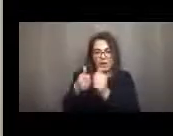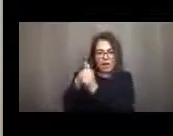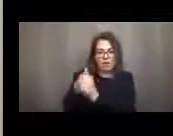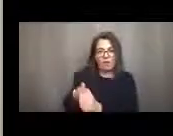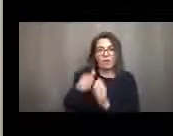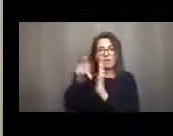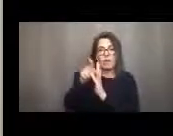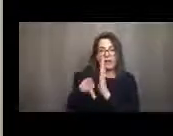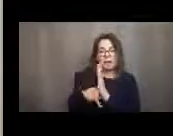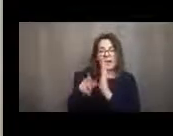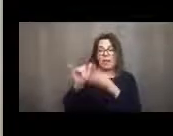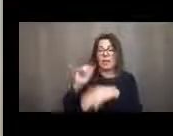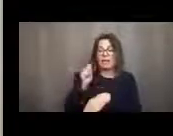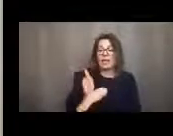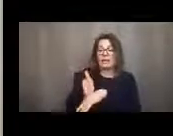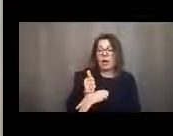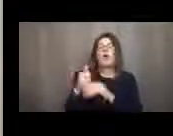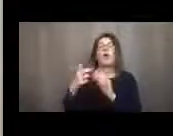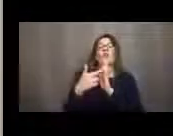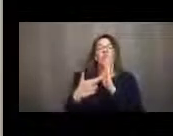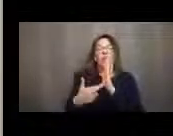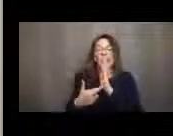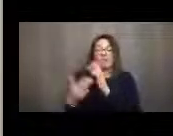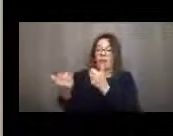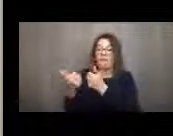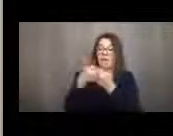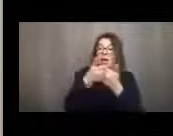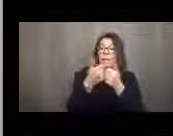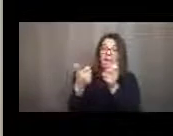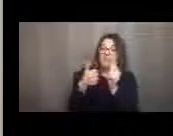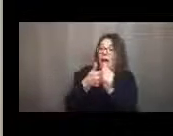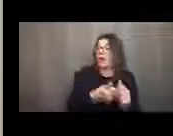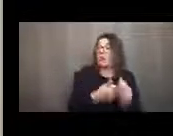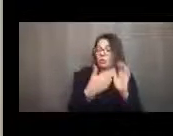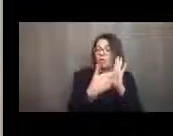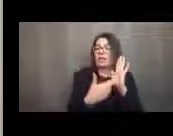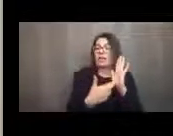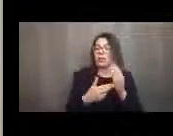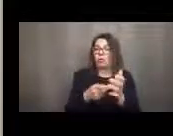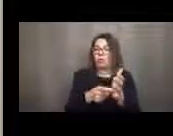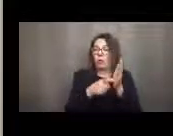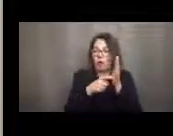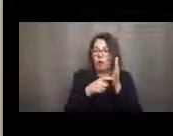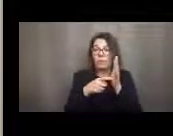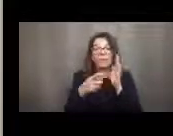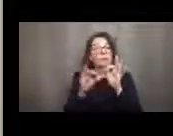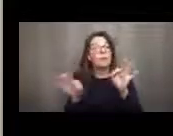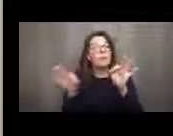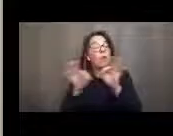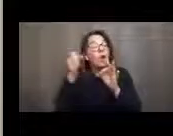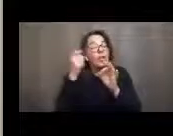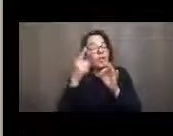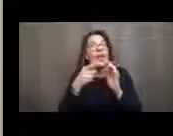that implements the regulatory requirements. So, it's very important for you to understand the regulatory requirements.